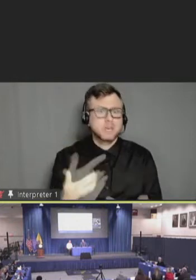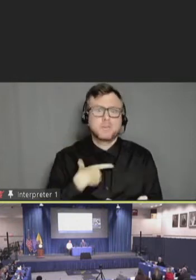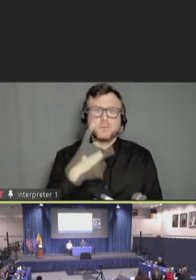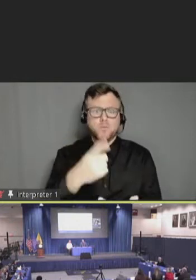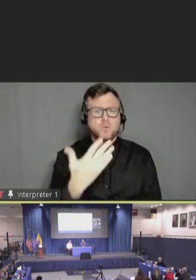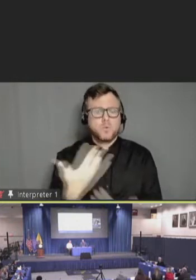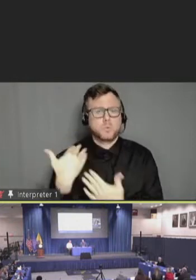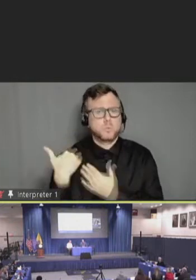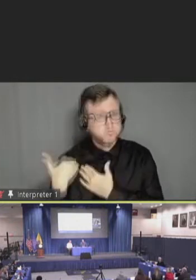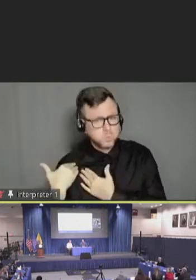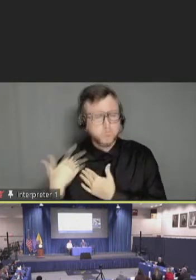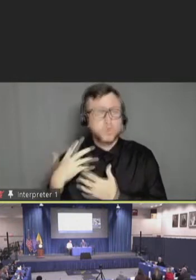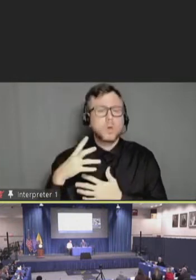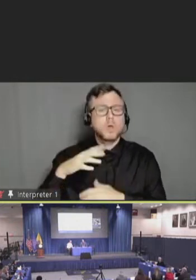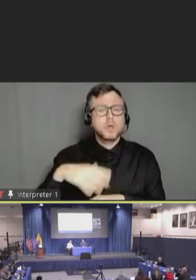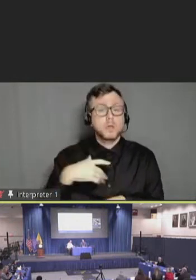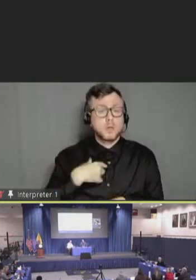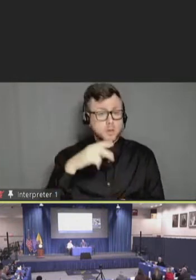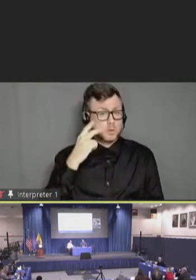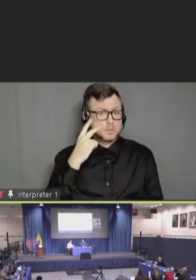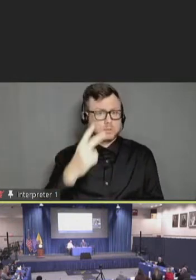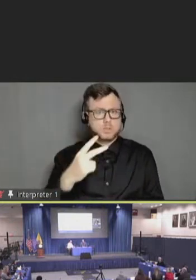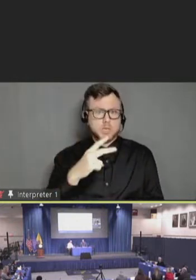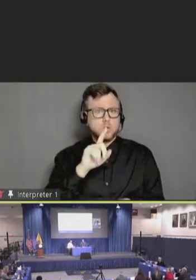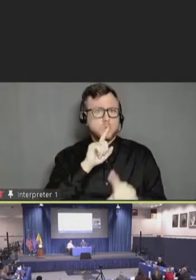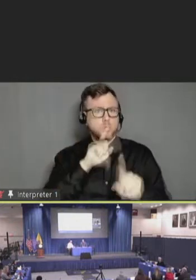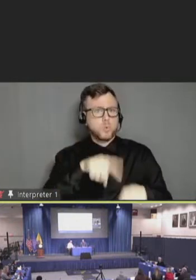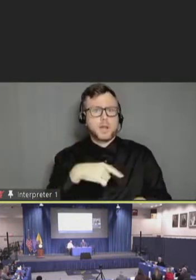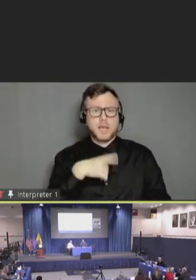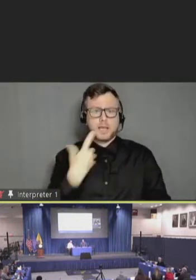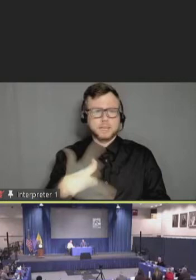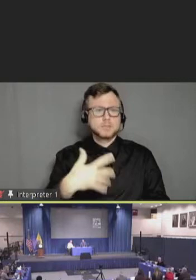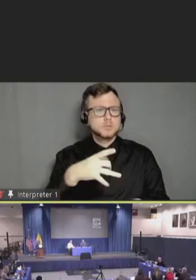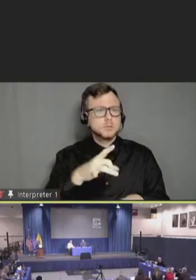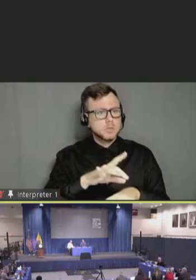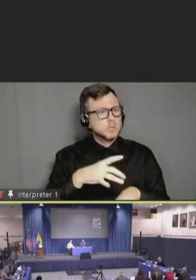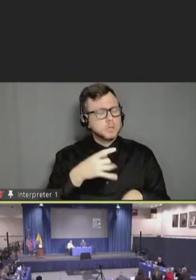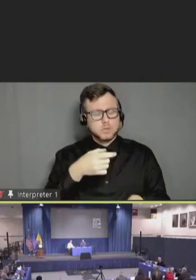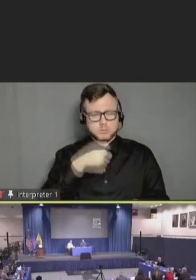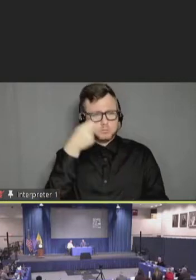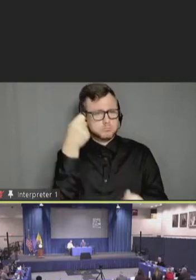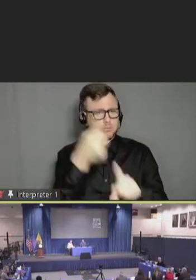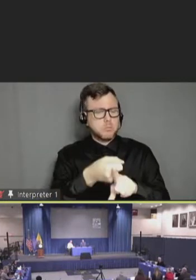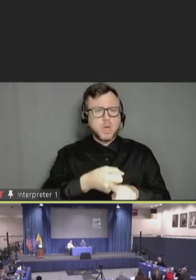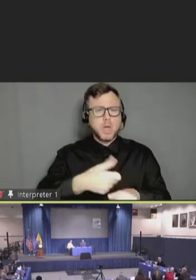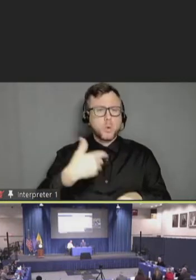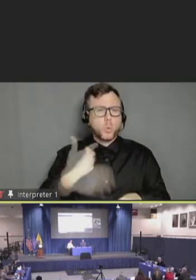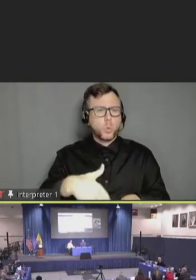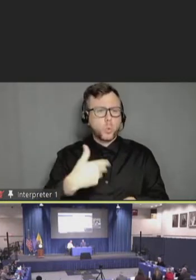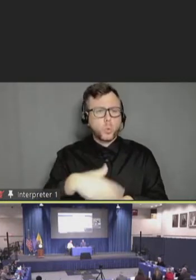This report, you can see it's tremendous the impact it can have on the -- you know, the vaccine safety.